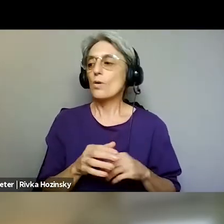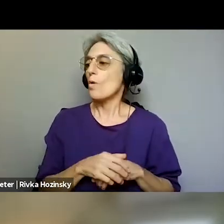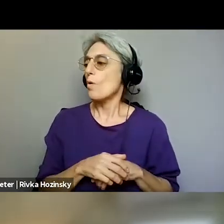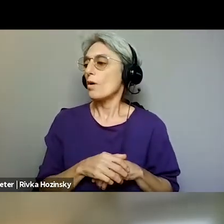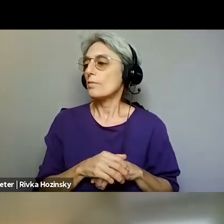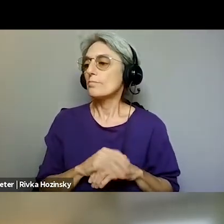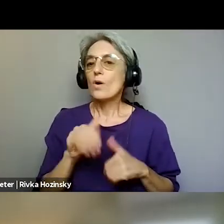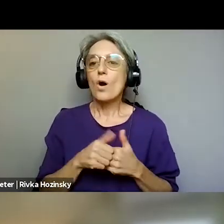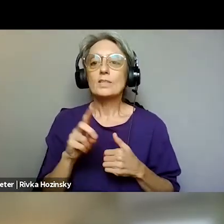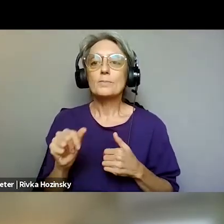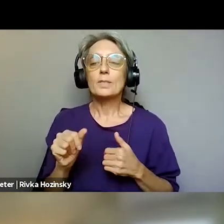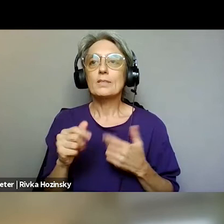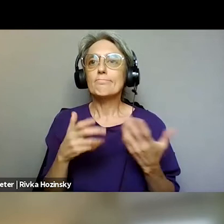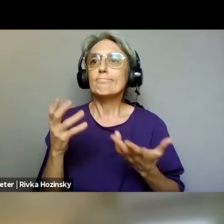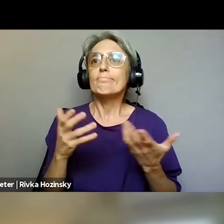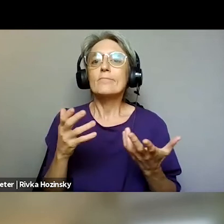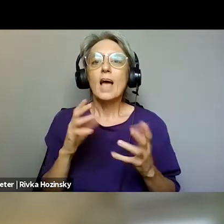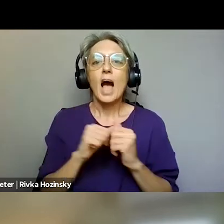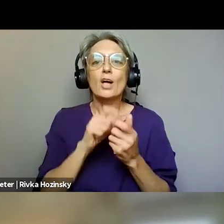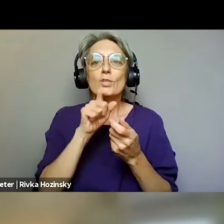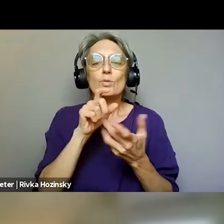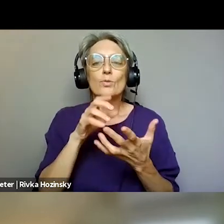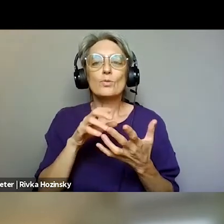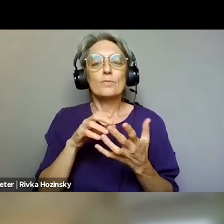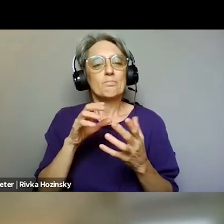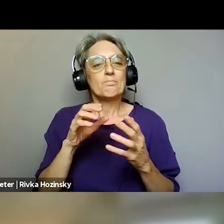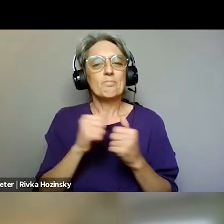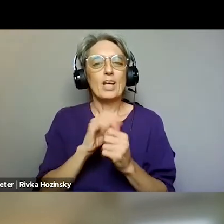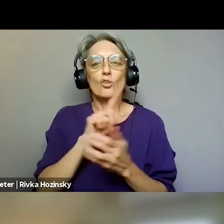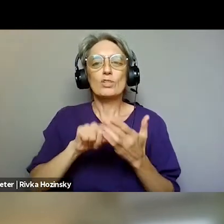specifying your research question. If we're interested in the effects of ableism on